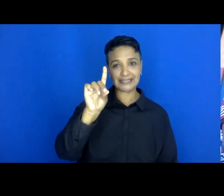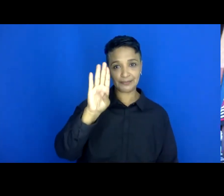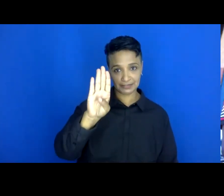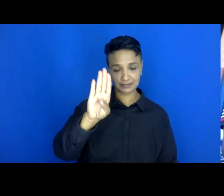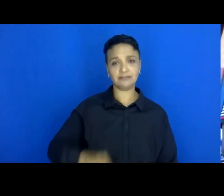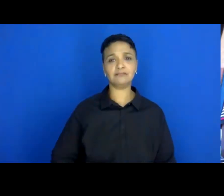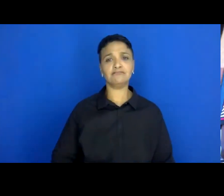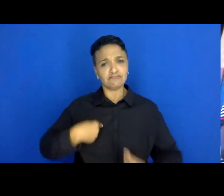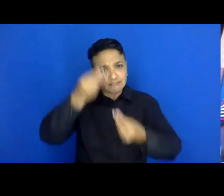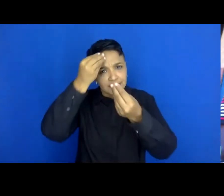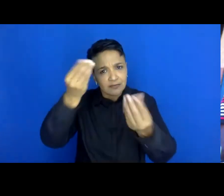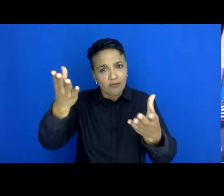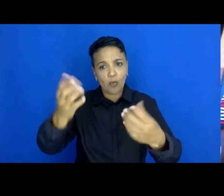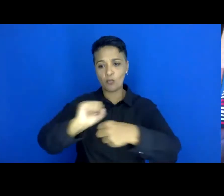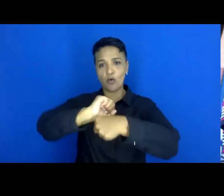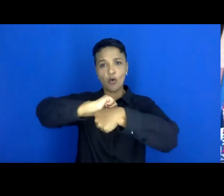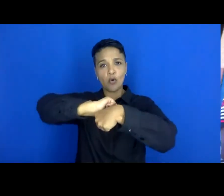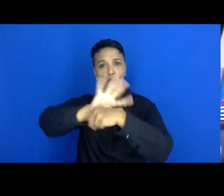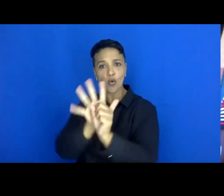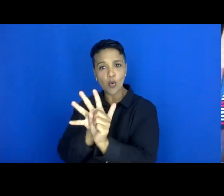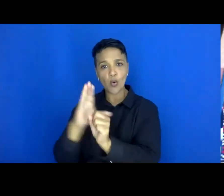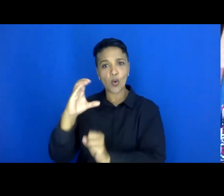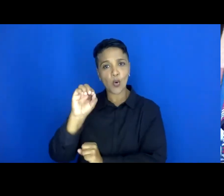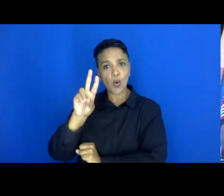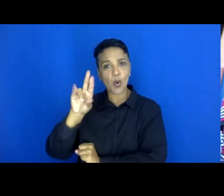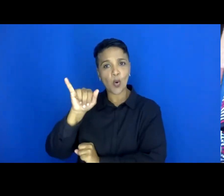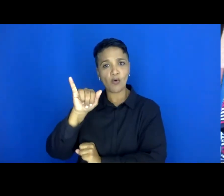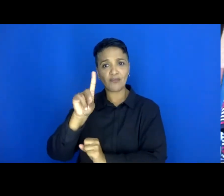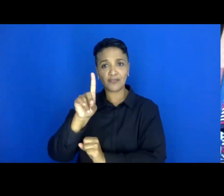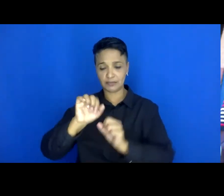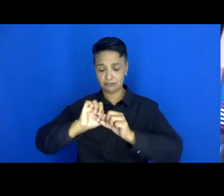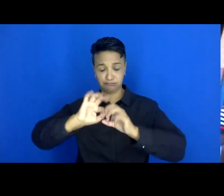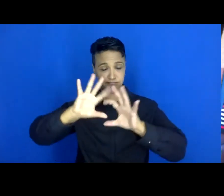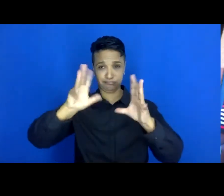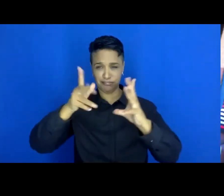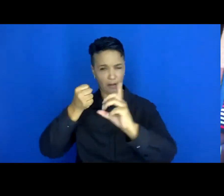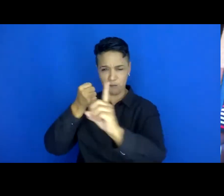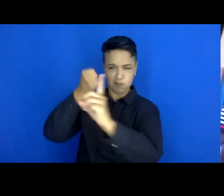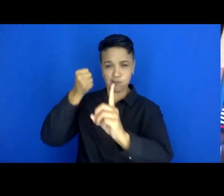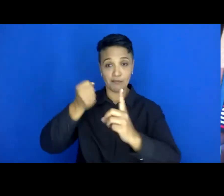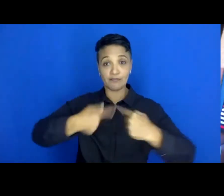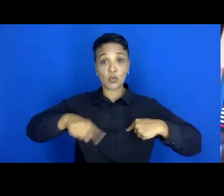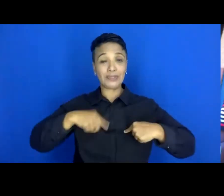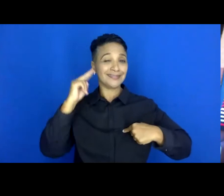and how we have been able to overcome them as a person with deafblindness in uganda